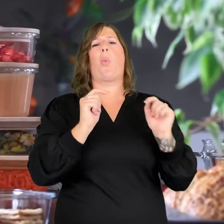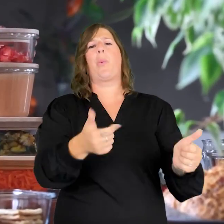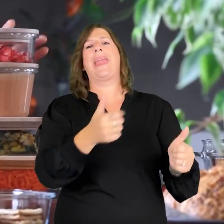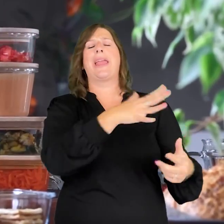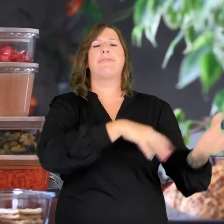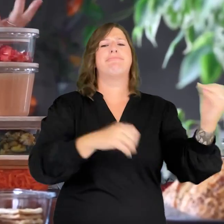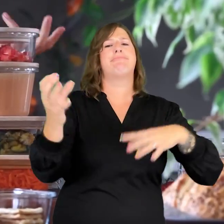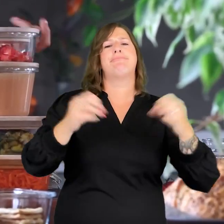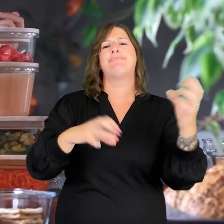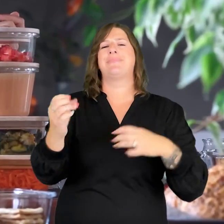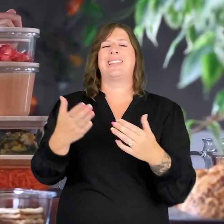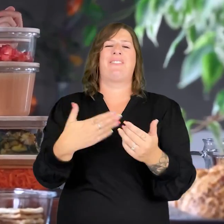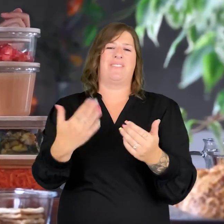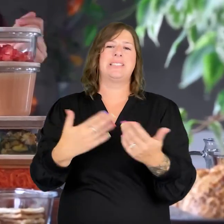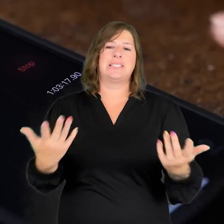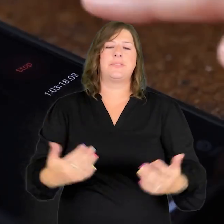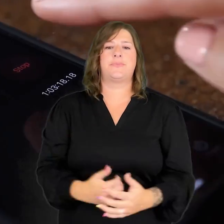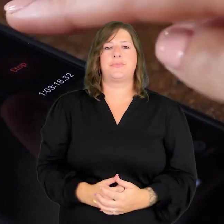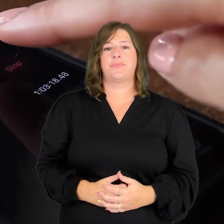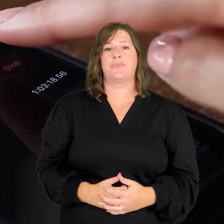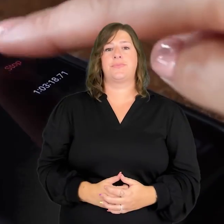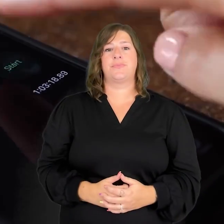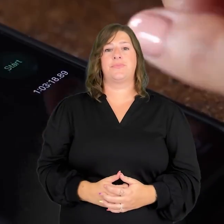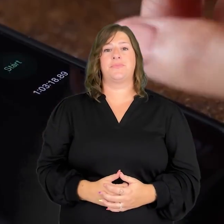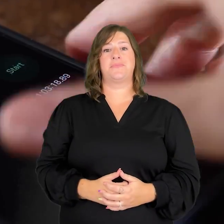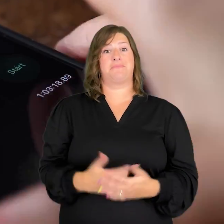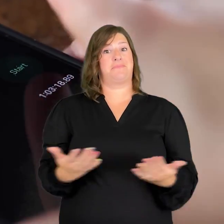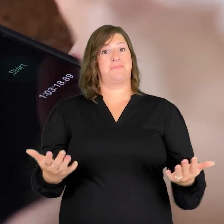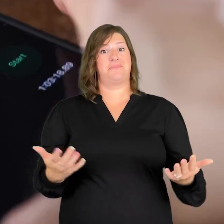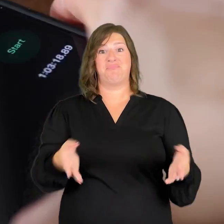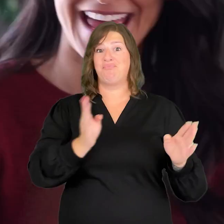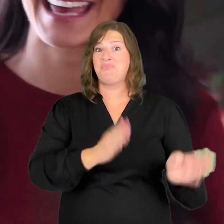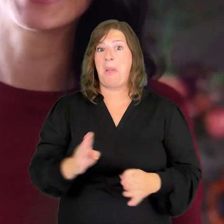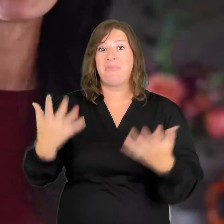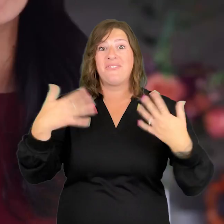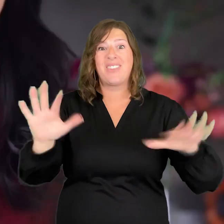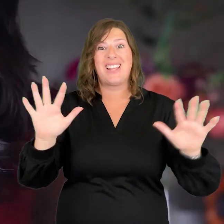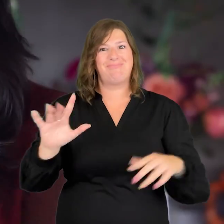Your prep day is done. And look at that.